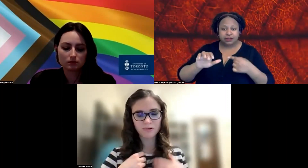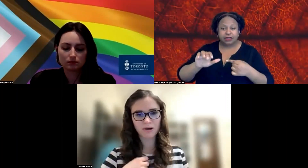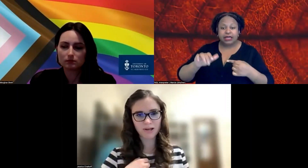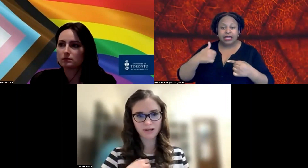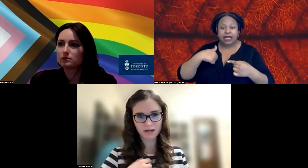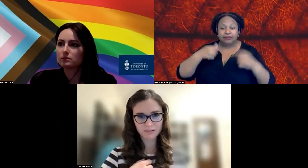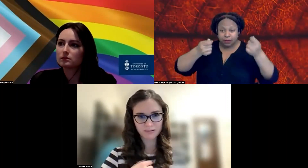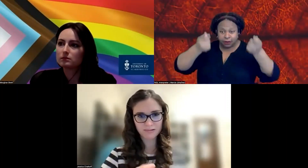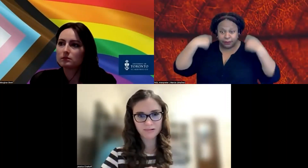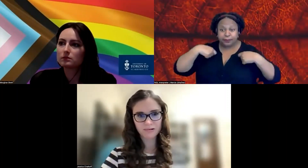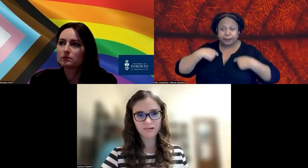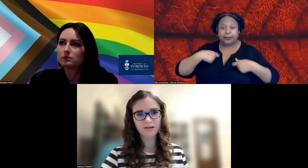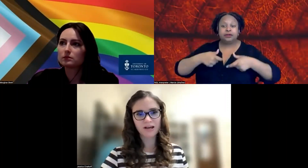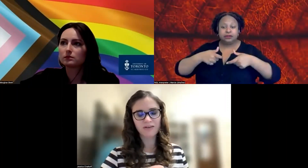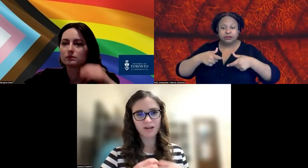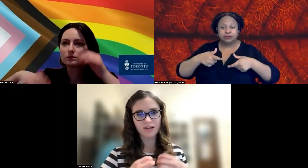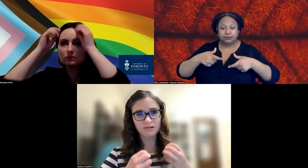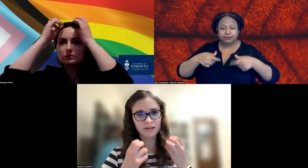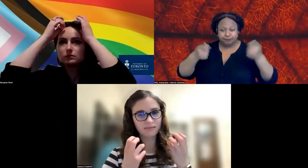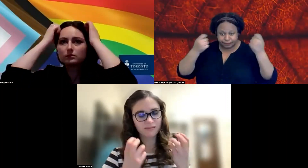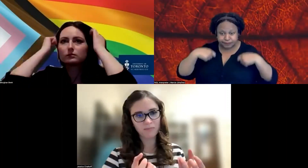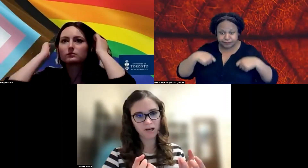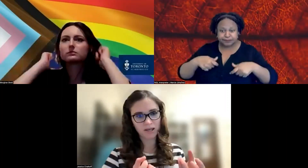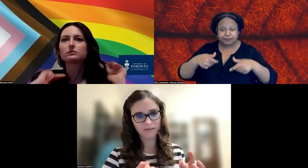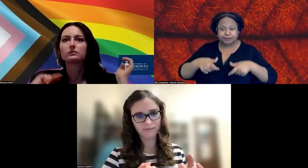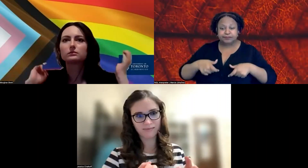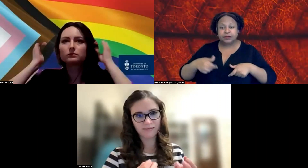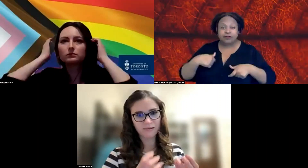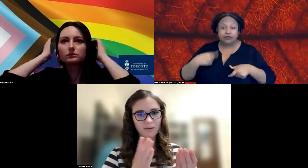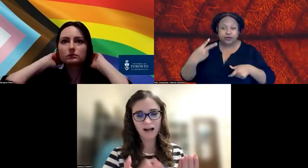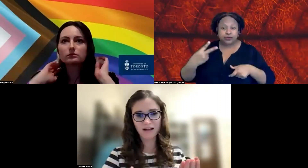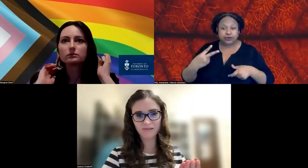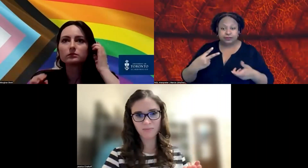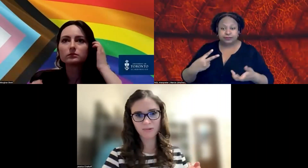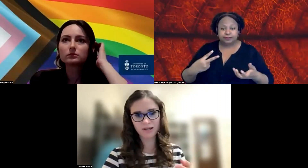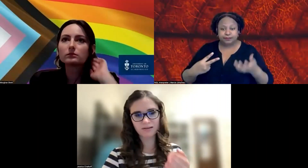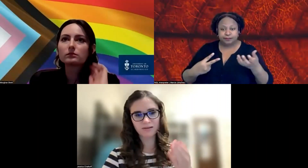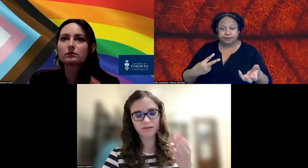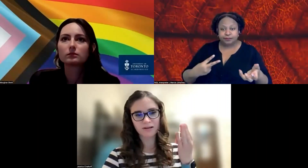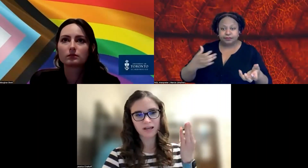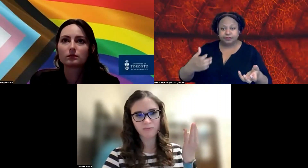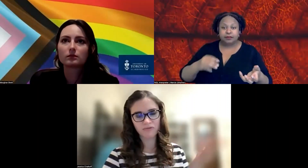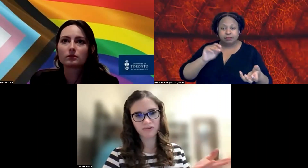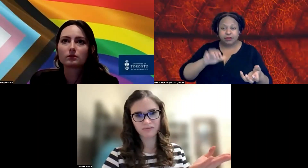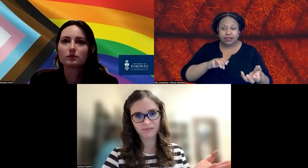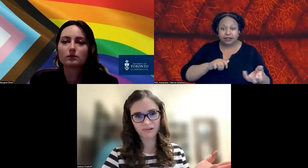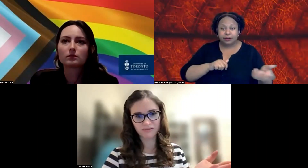put around my neck, and then you get two mics, a pass around mic, and one for the instructor